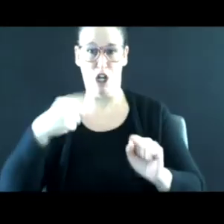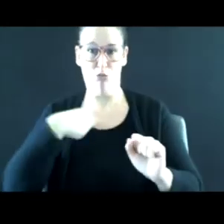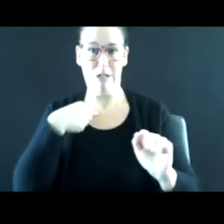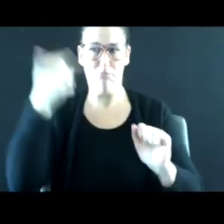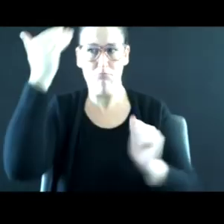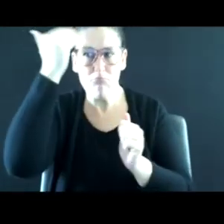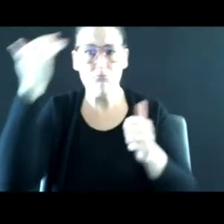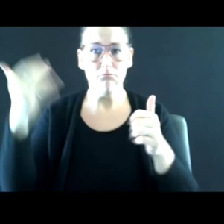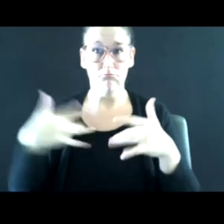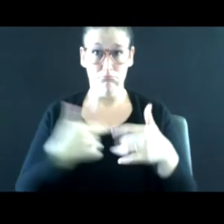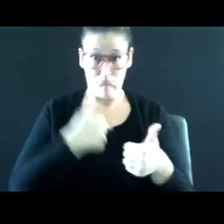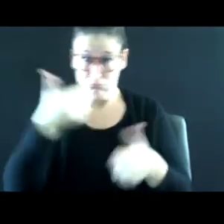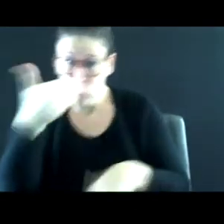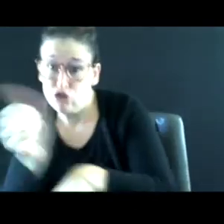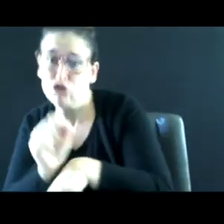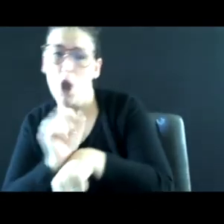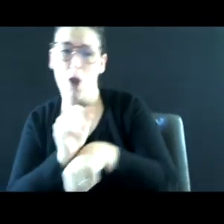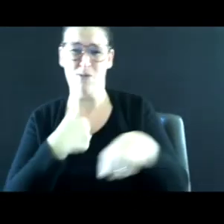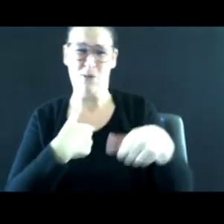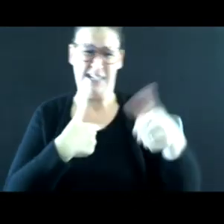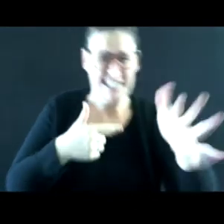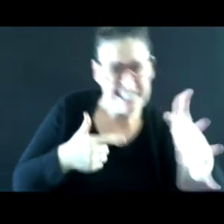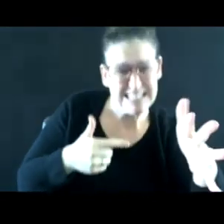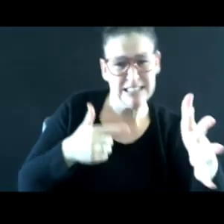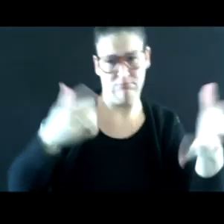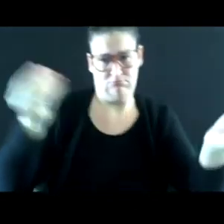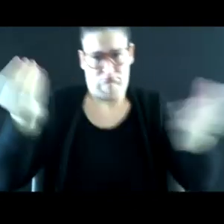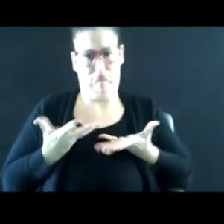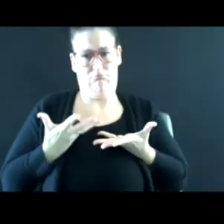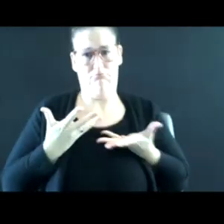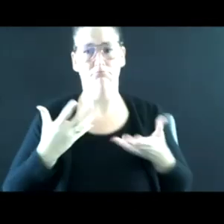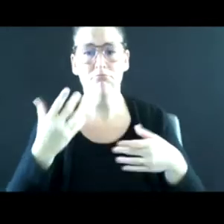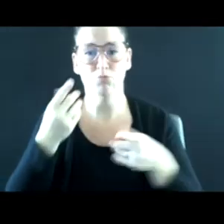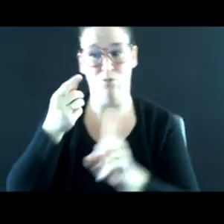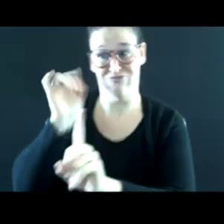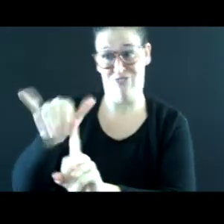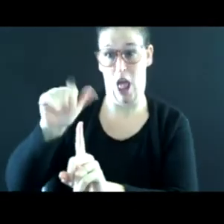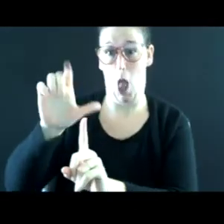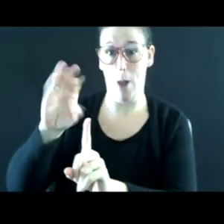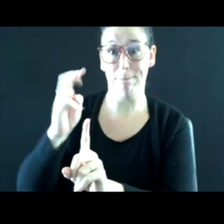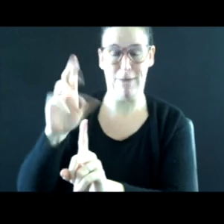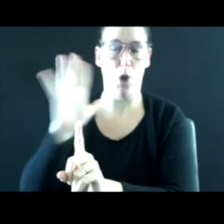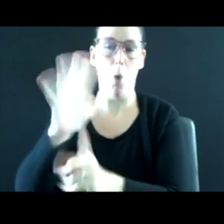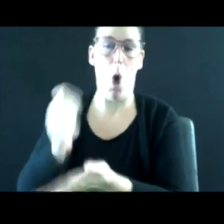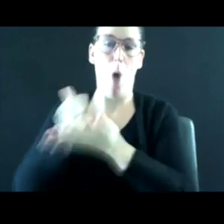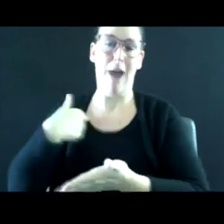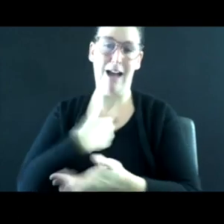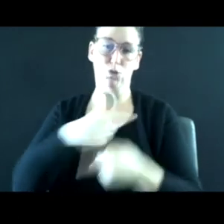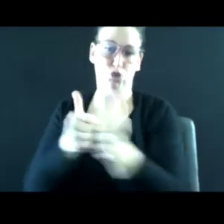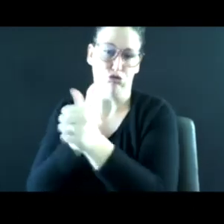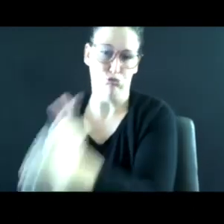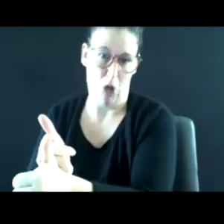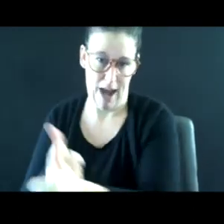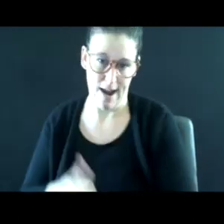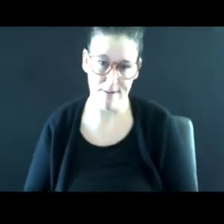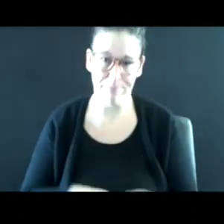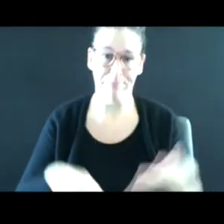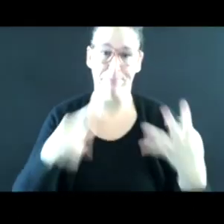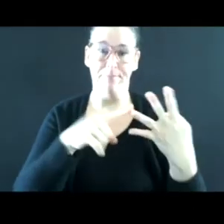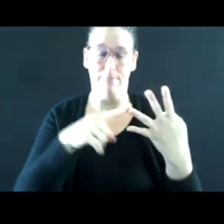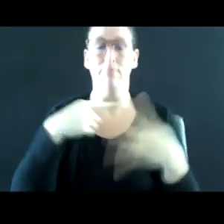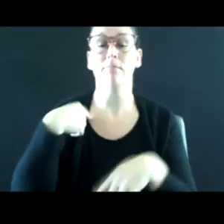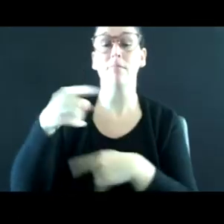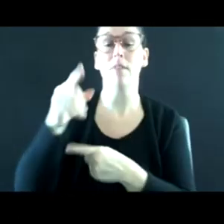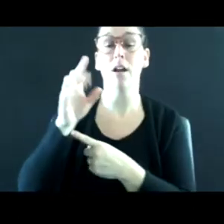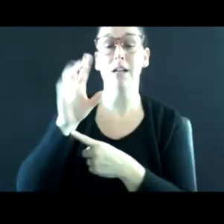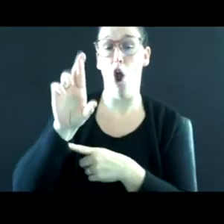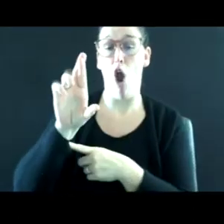hearing when we’ve done a good job, and we want to know when we got it wrong. We want